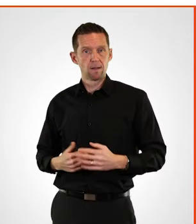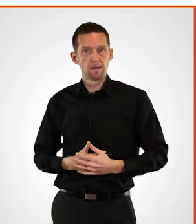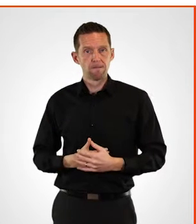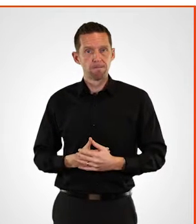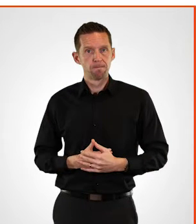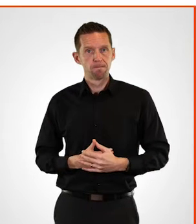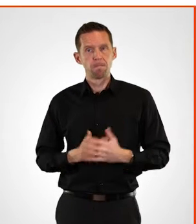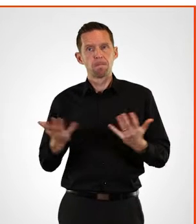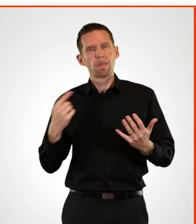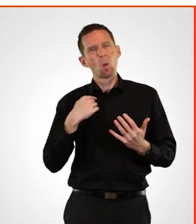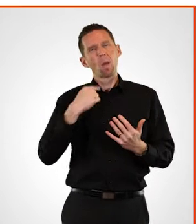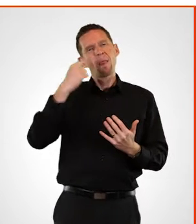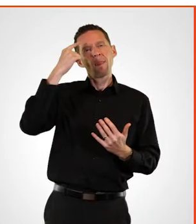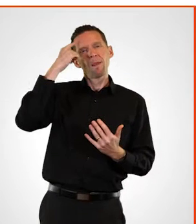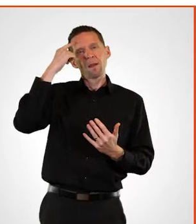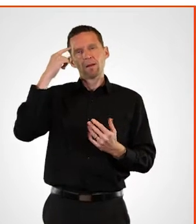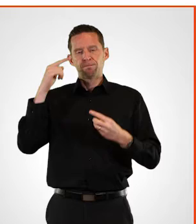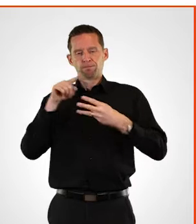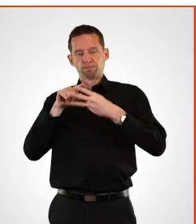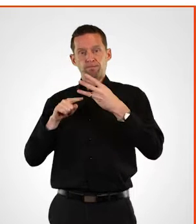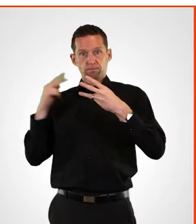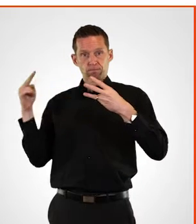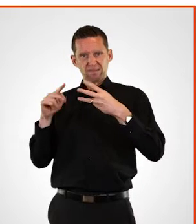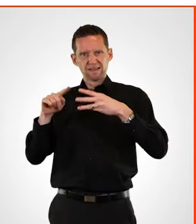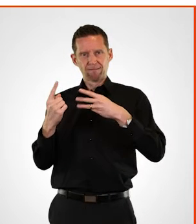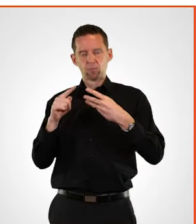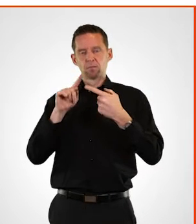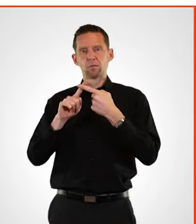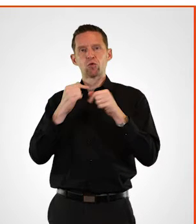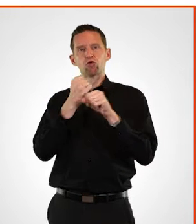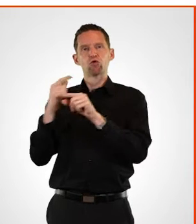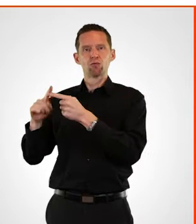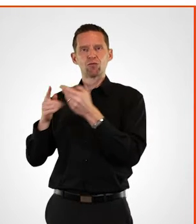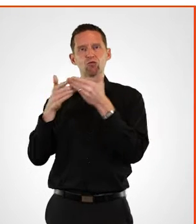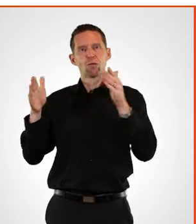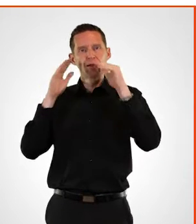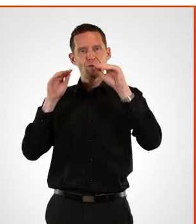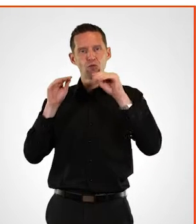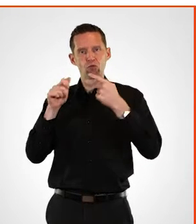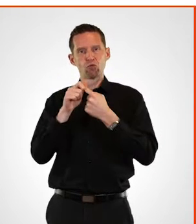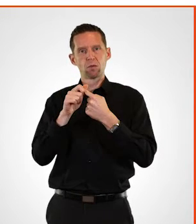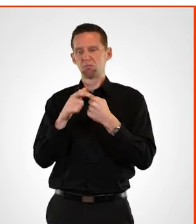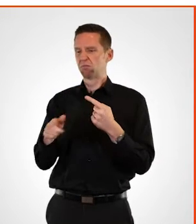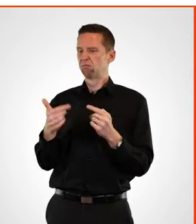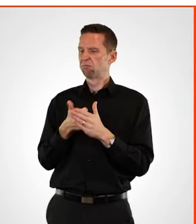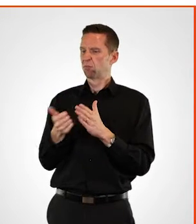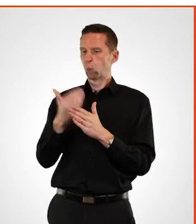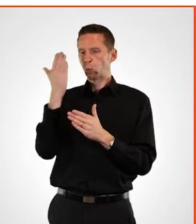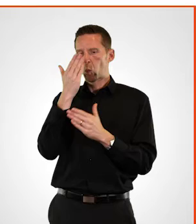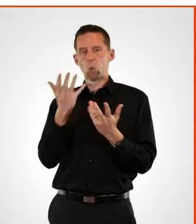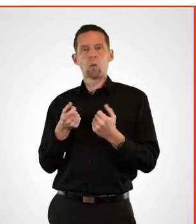We're going to think about this from three sides. First, there's the general education curriculum, what we get in the regular school,